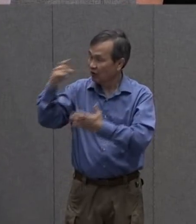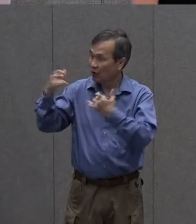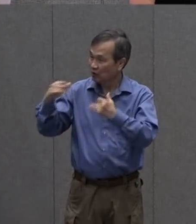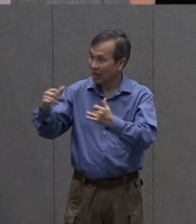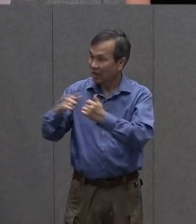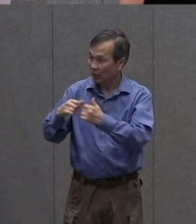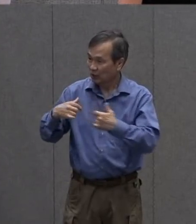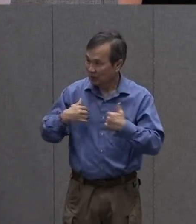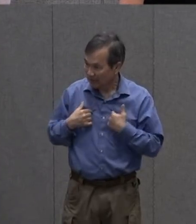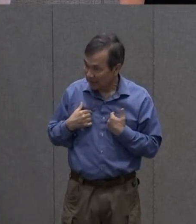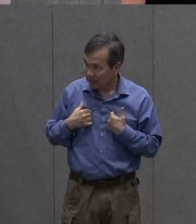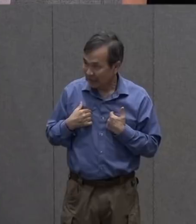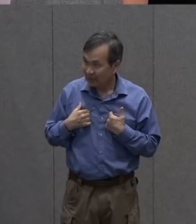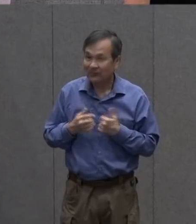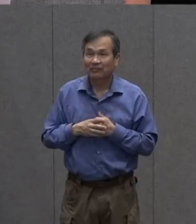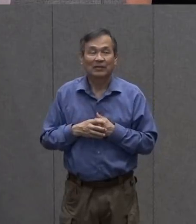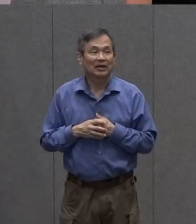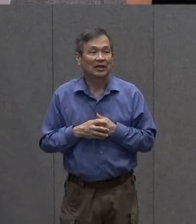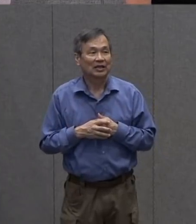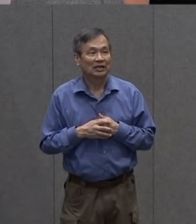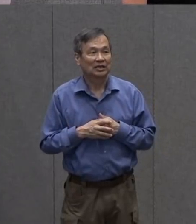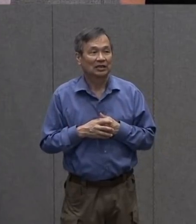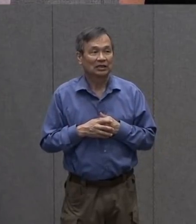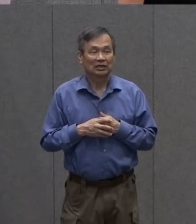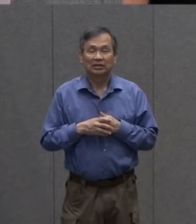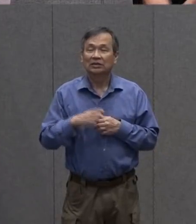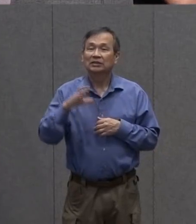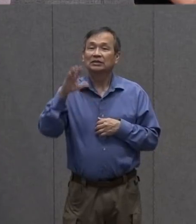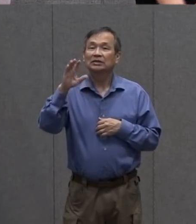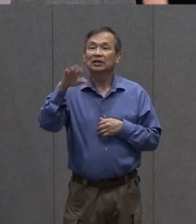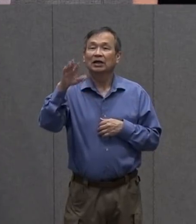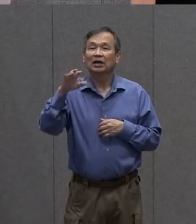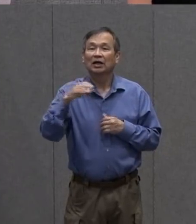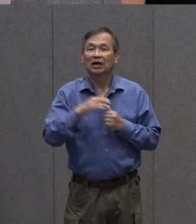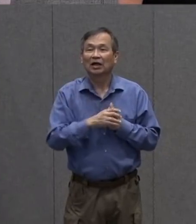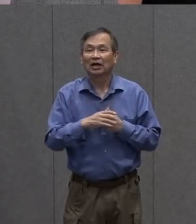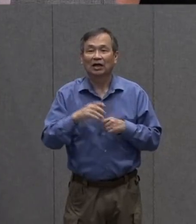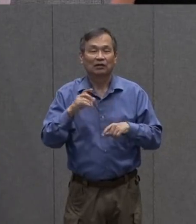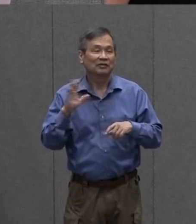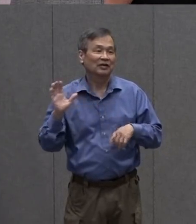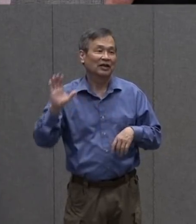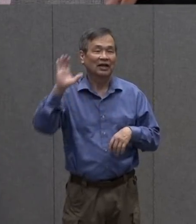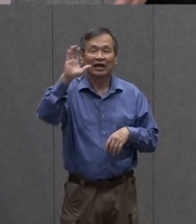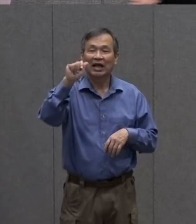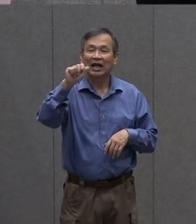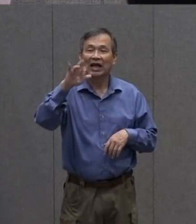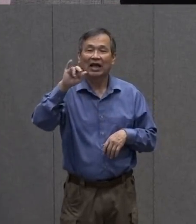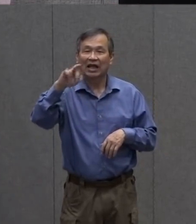Of course, I'm happy to. And because we're social distancing, we can't give each other a high five. Air fives. Air fives. - Boom.